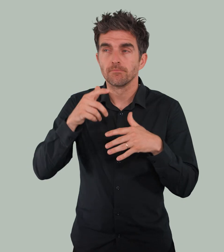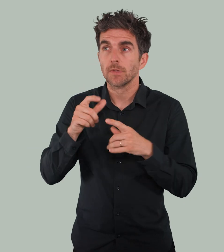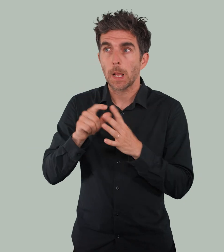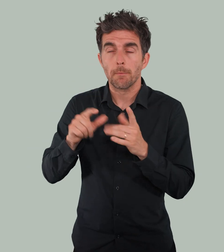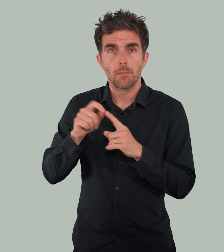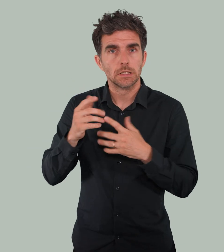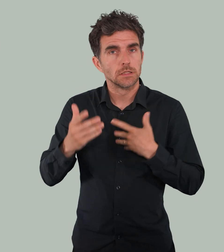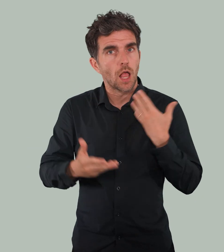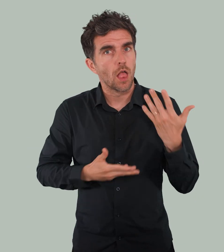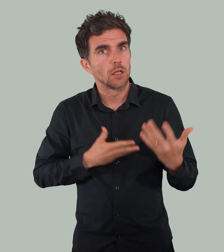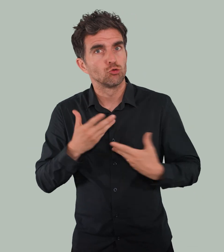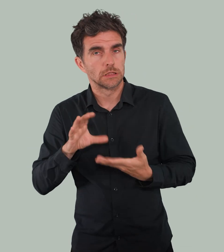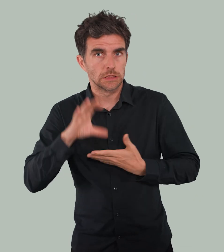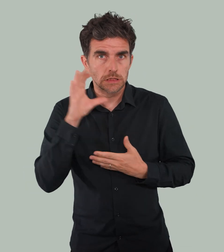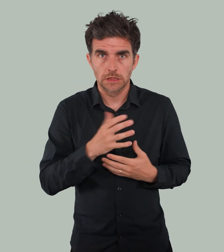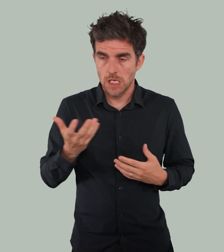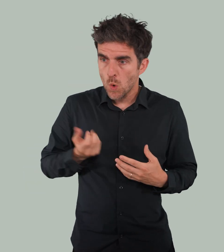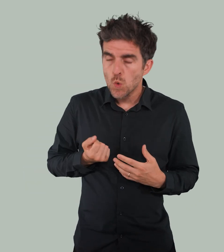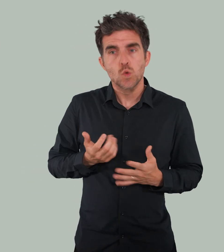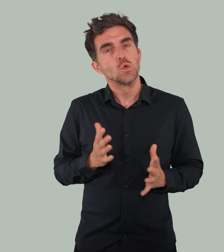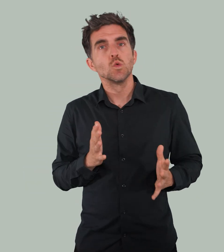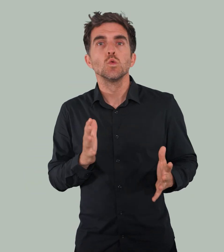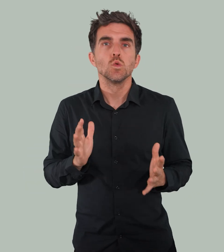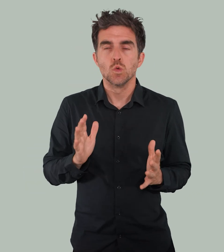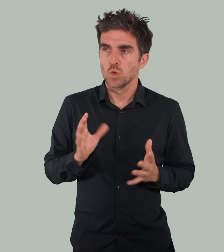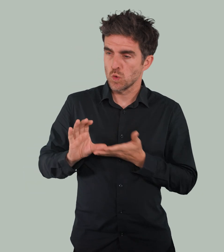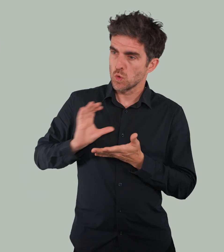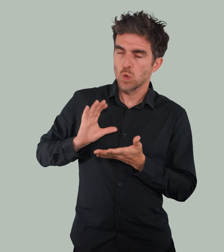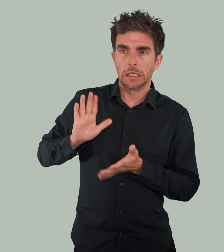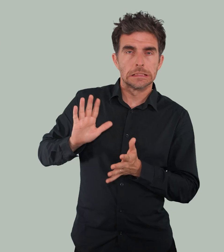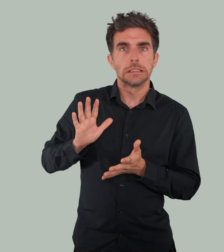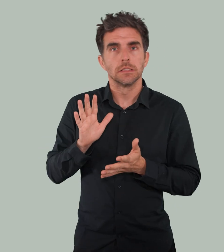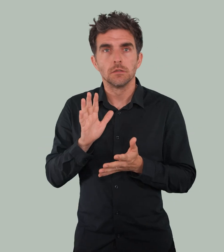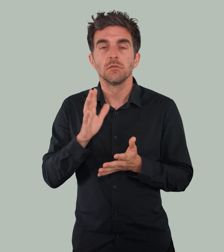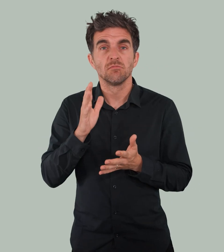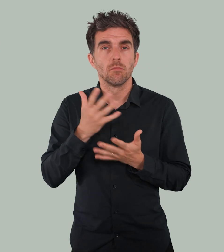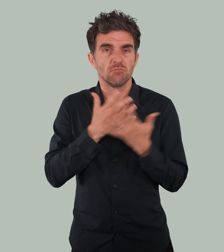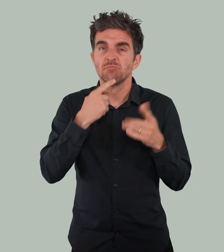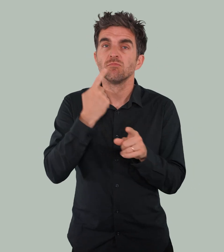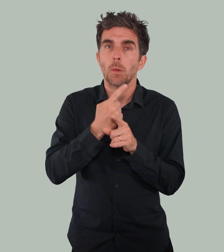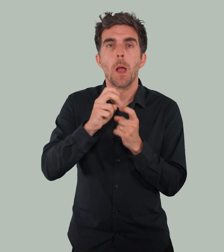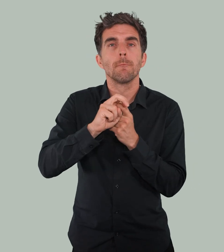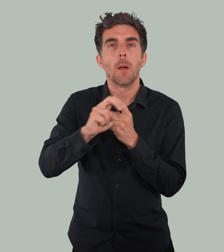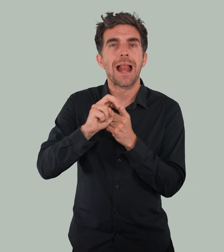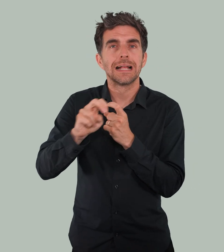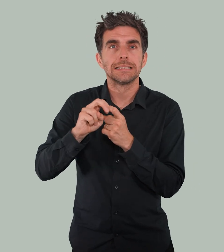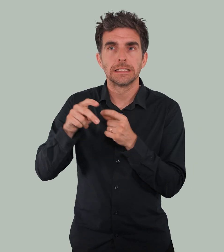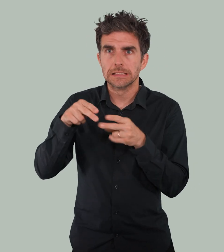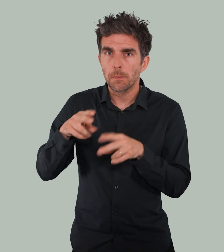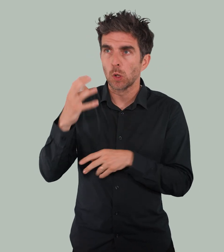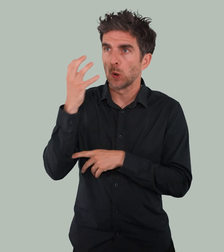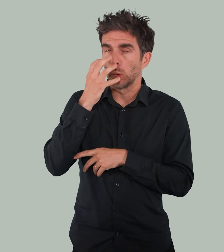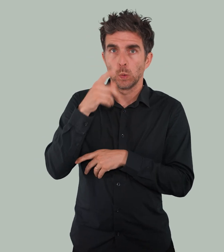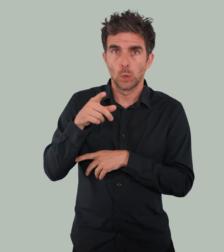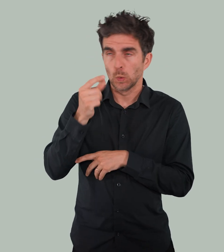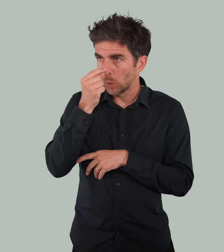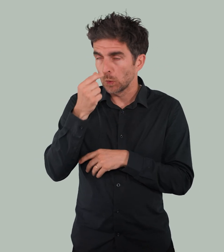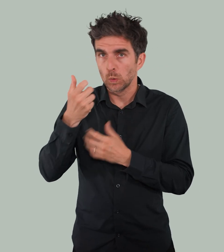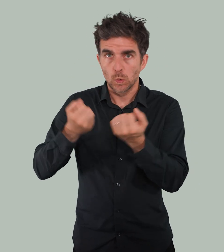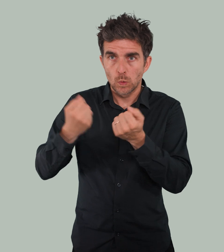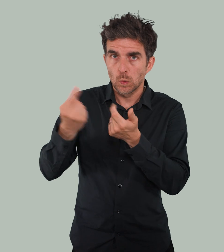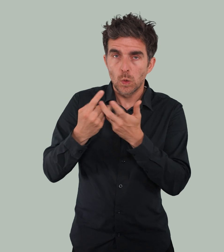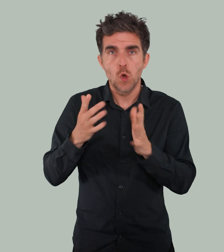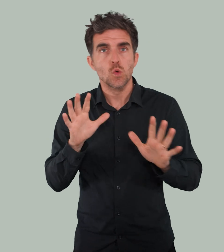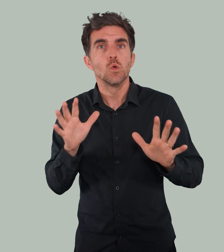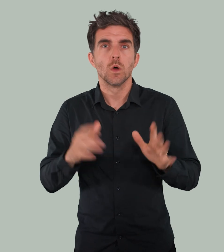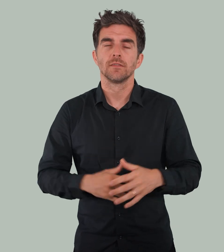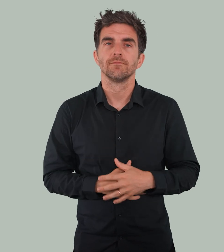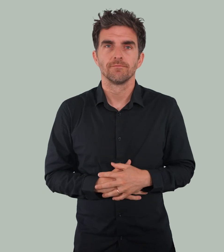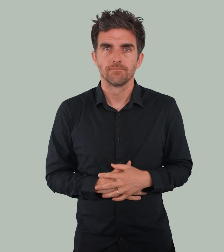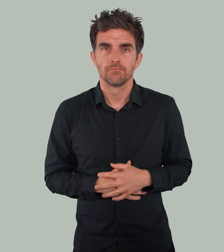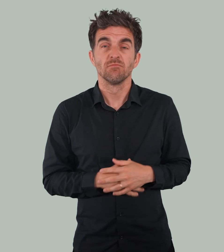about over-generosity of PIP, most often in relation to the Motability scheme.